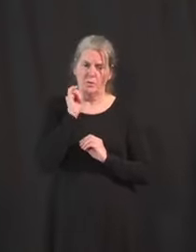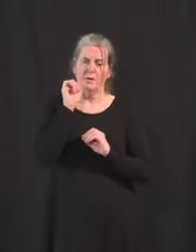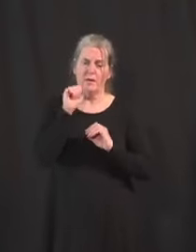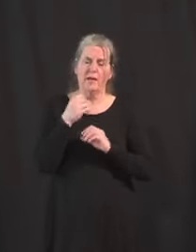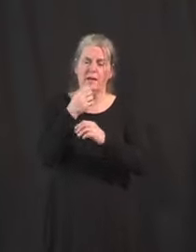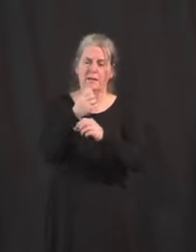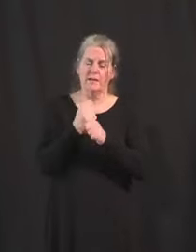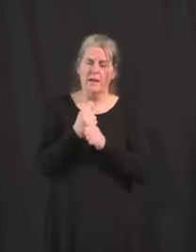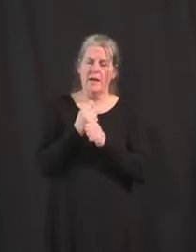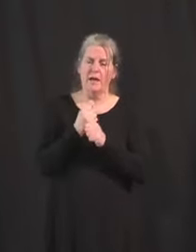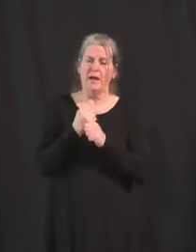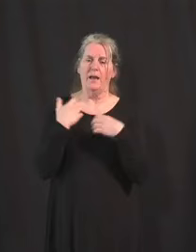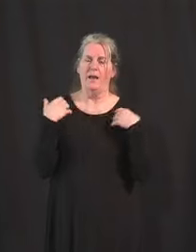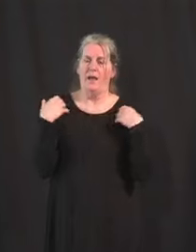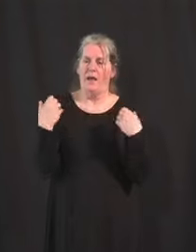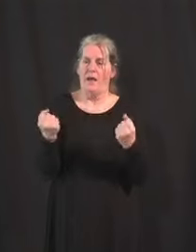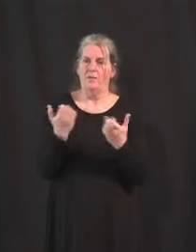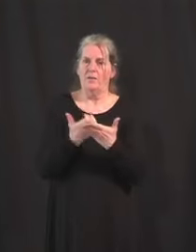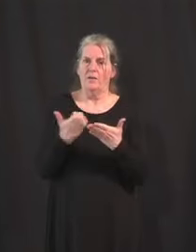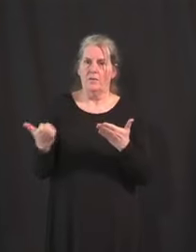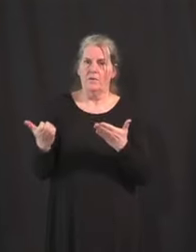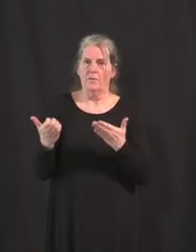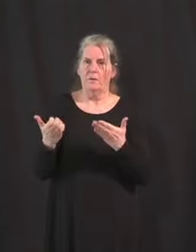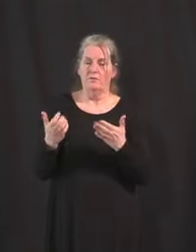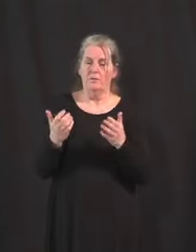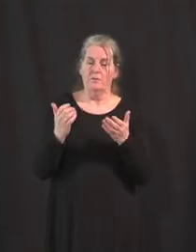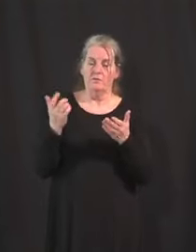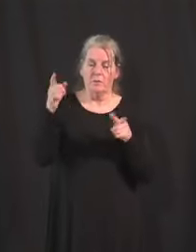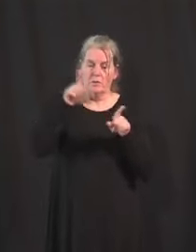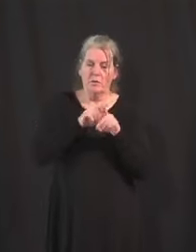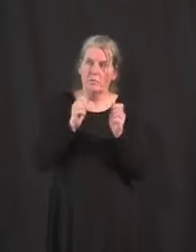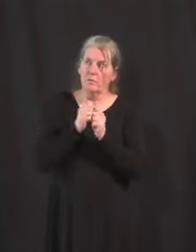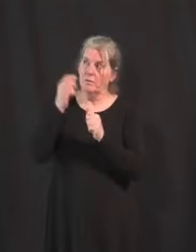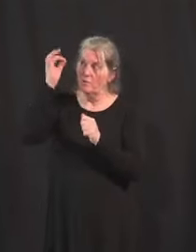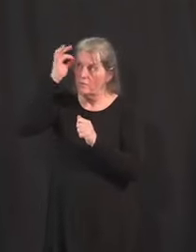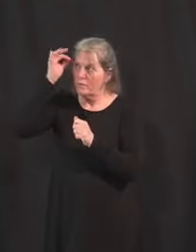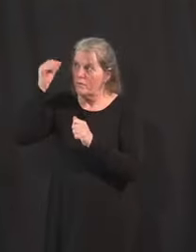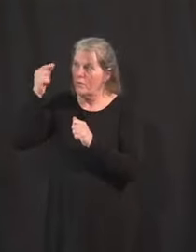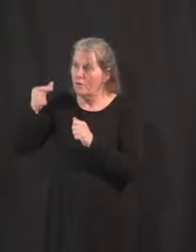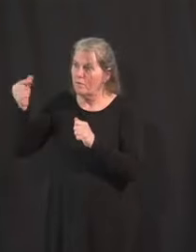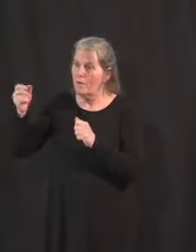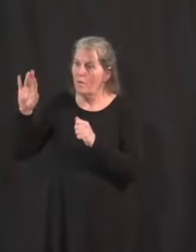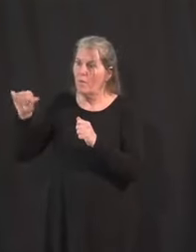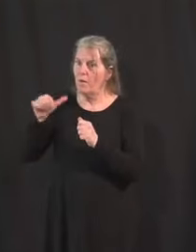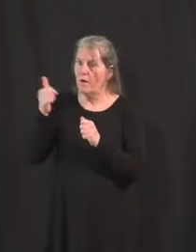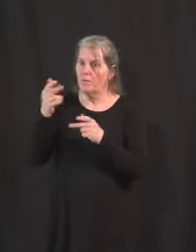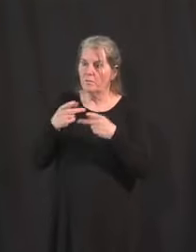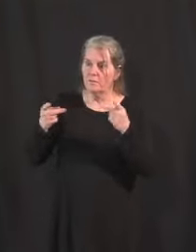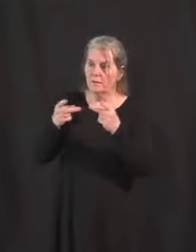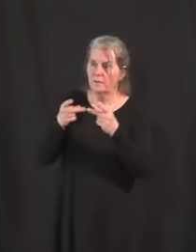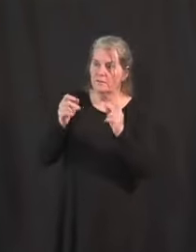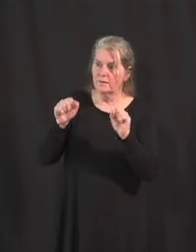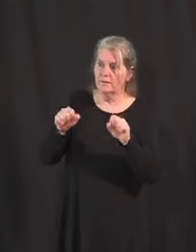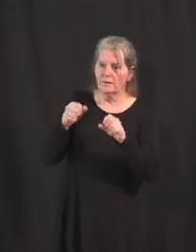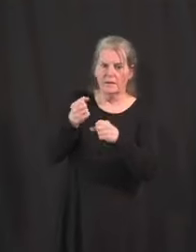OTTAWA OR ELSEWHERE. SO THE QUESTION ABOUT